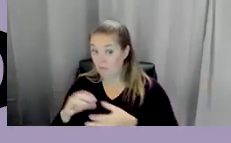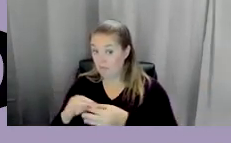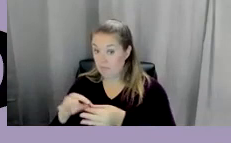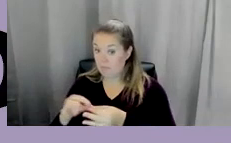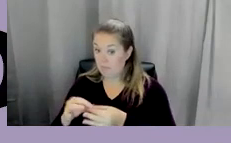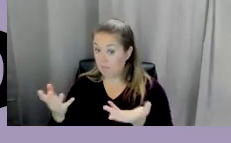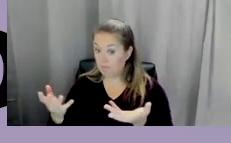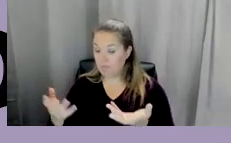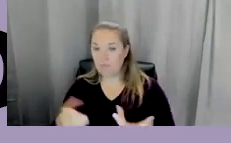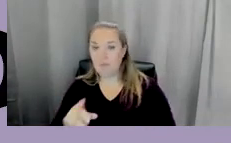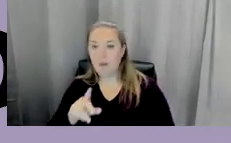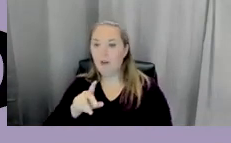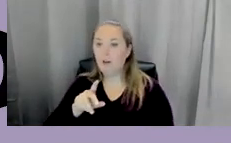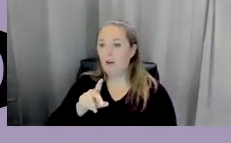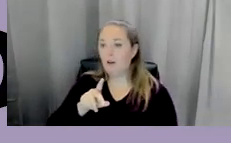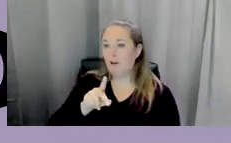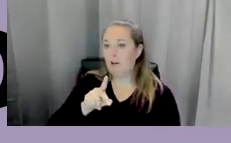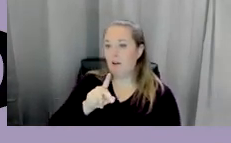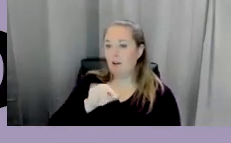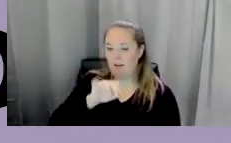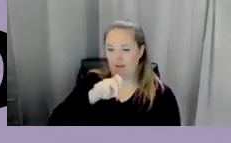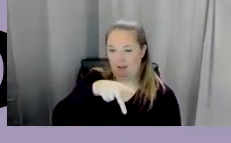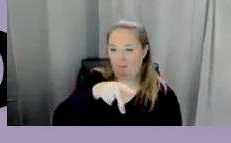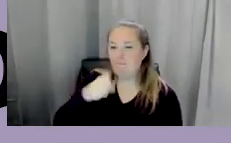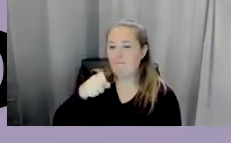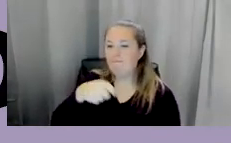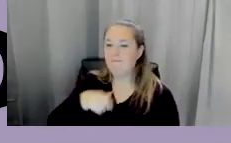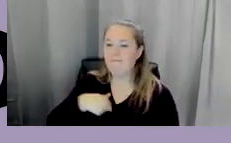THAT PROVIDES SOME CLARITY. I DON'T KNOW IF KIP OR VIRGINIA,